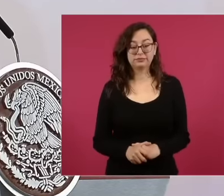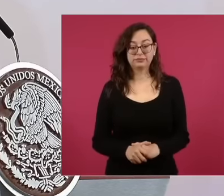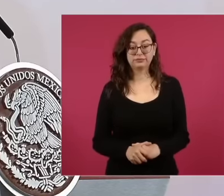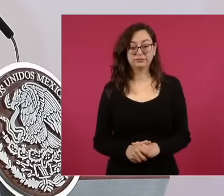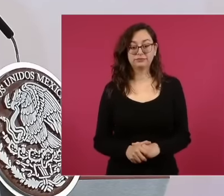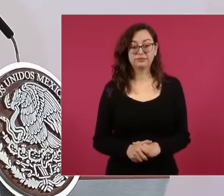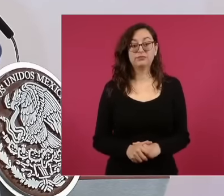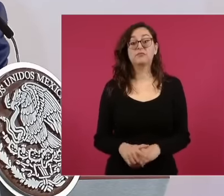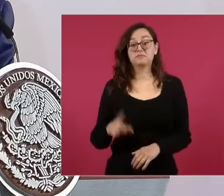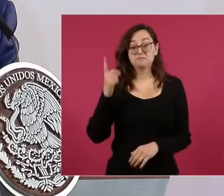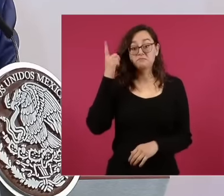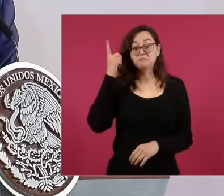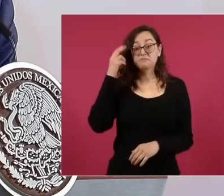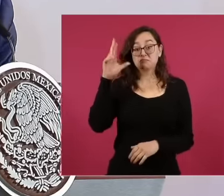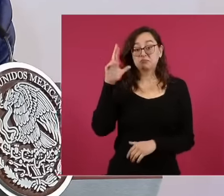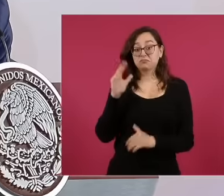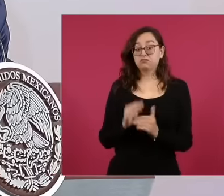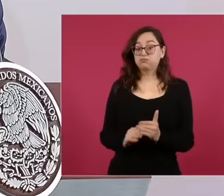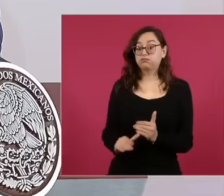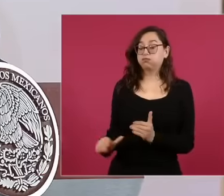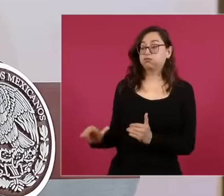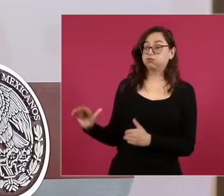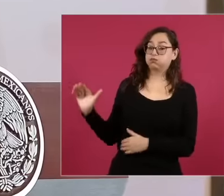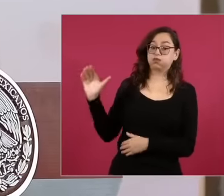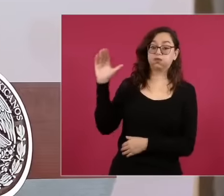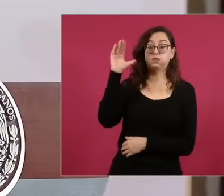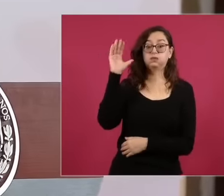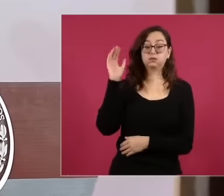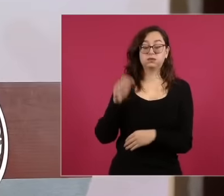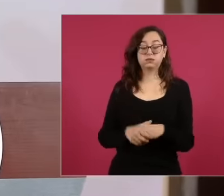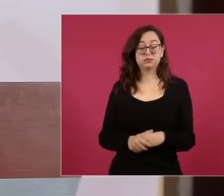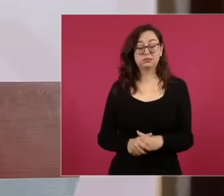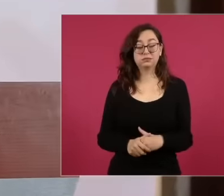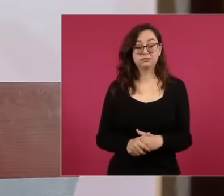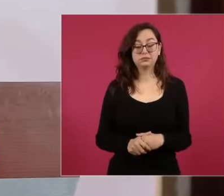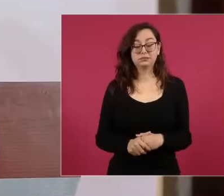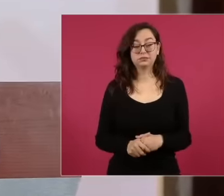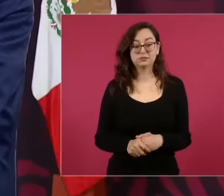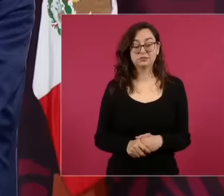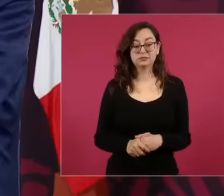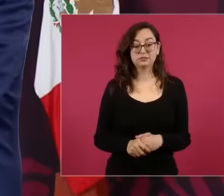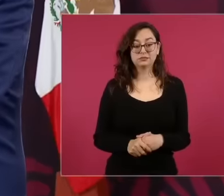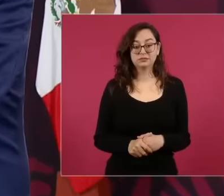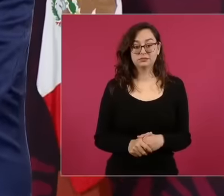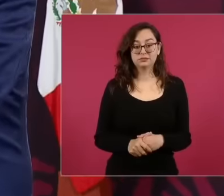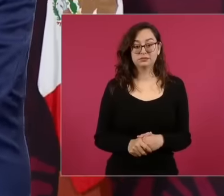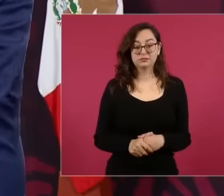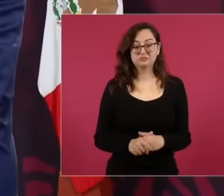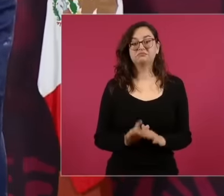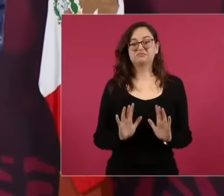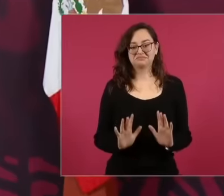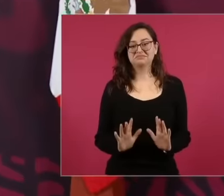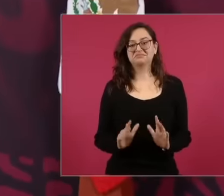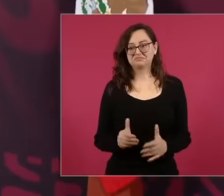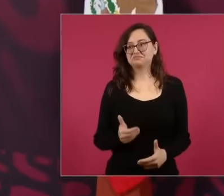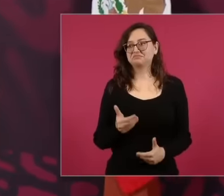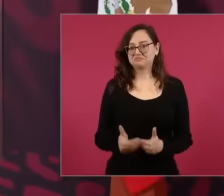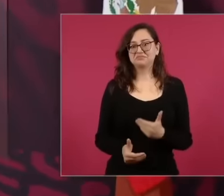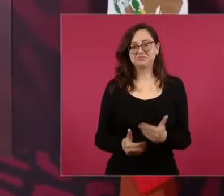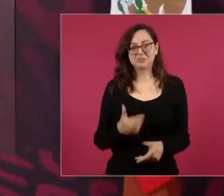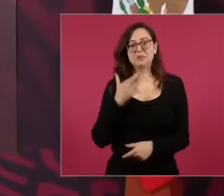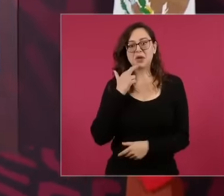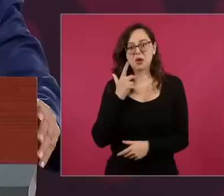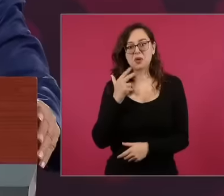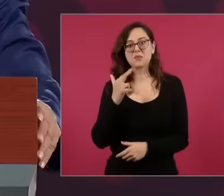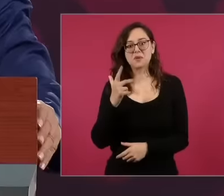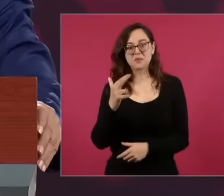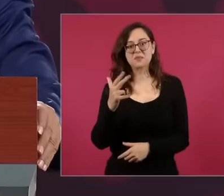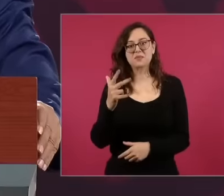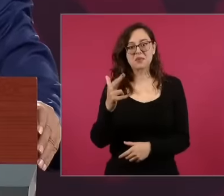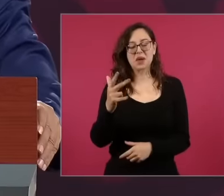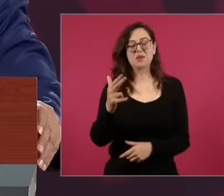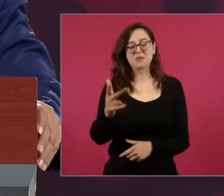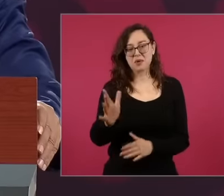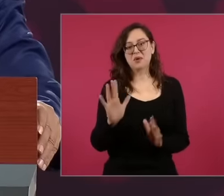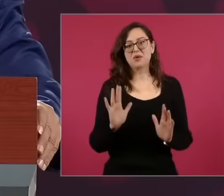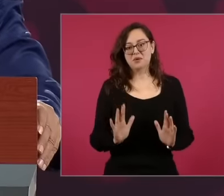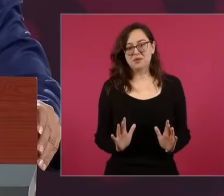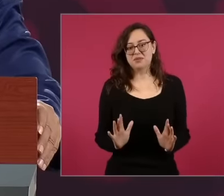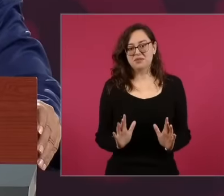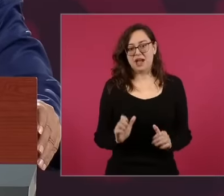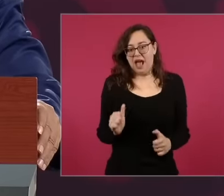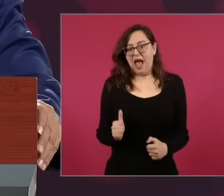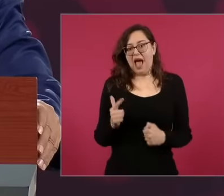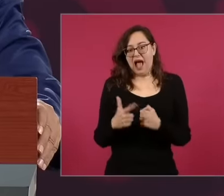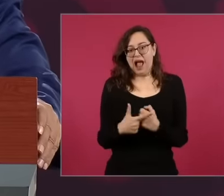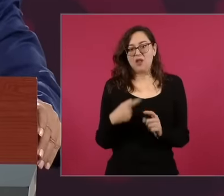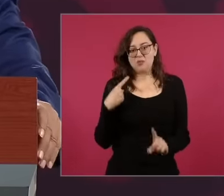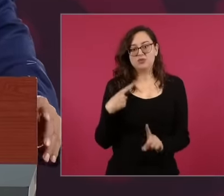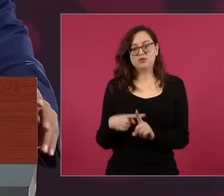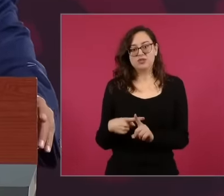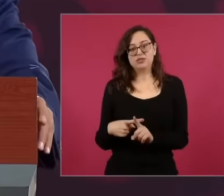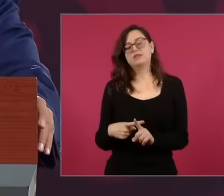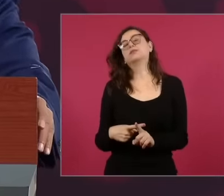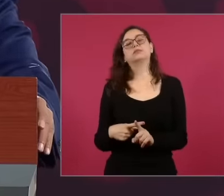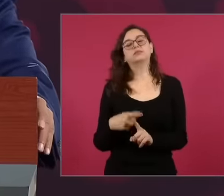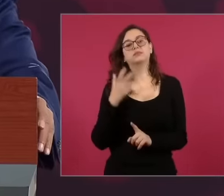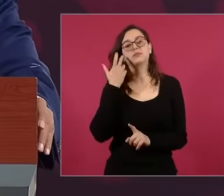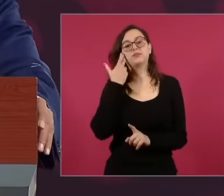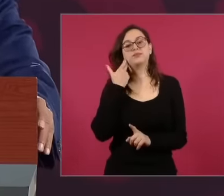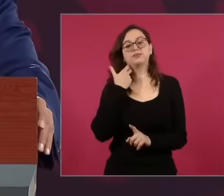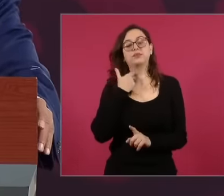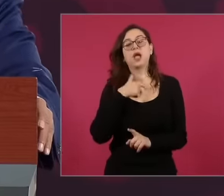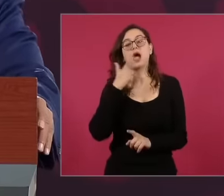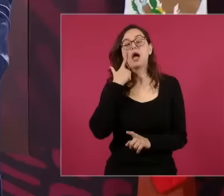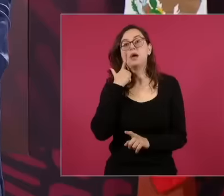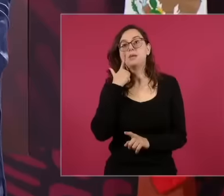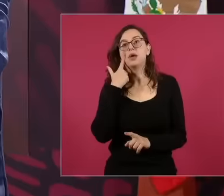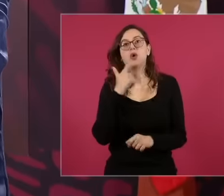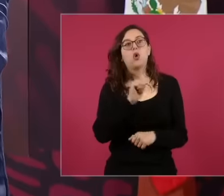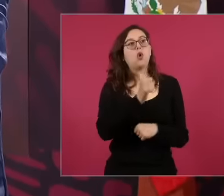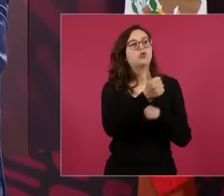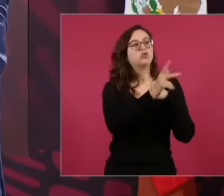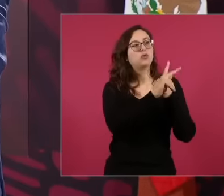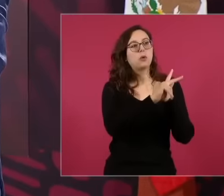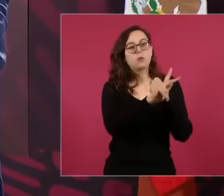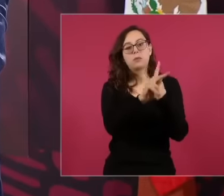doctor so there we have not a point in favor I want to see in the world How many